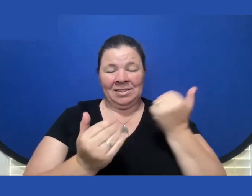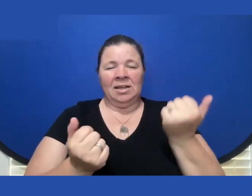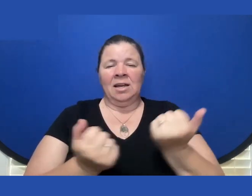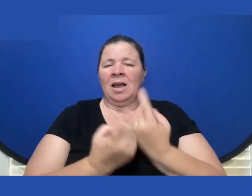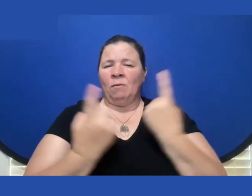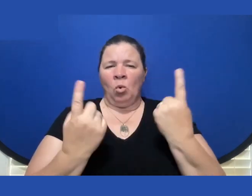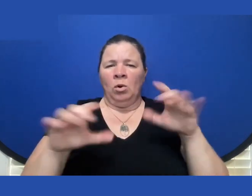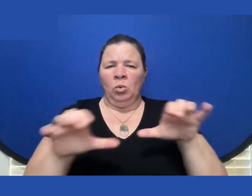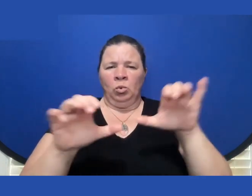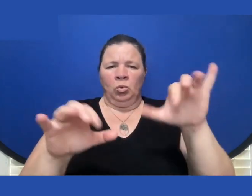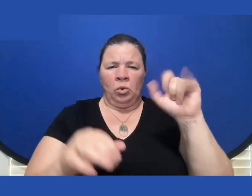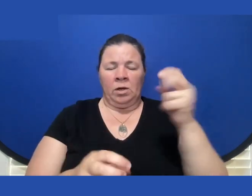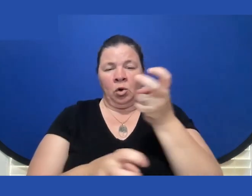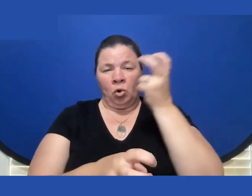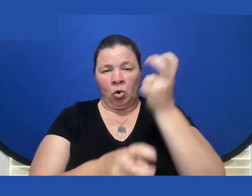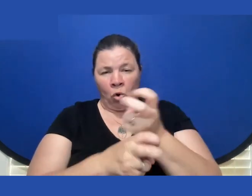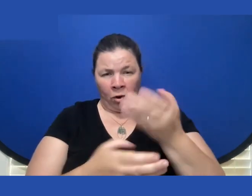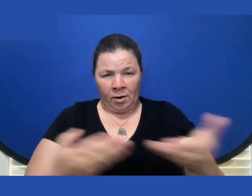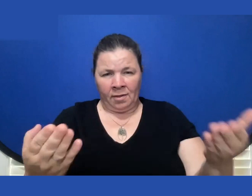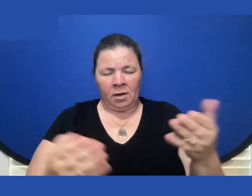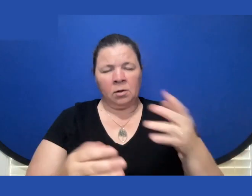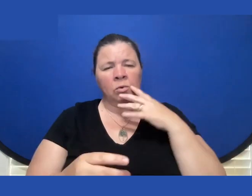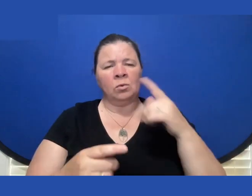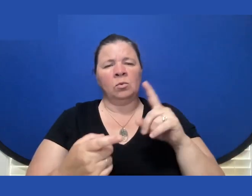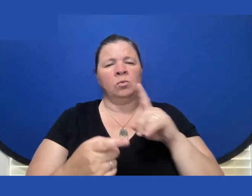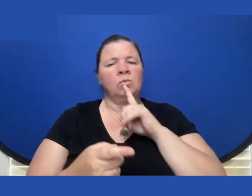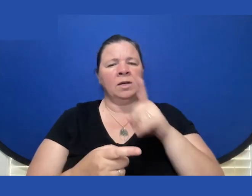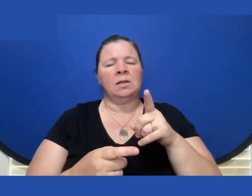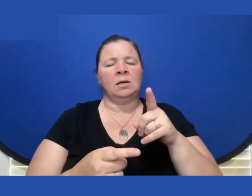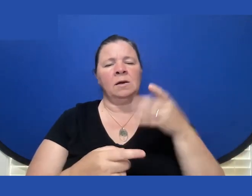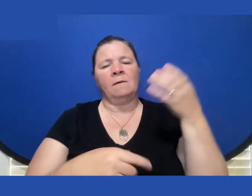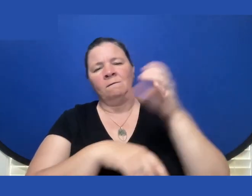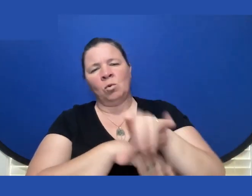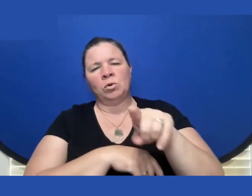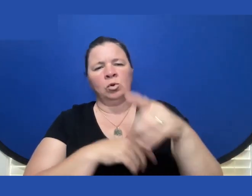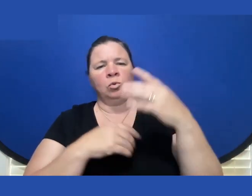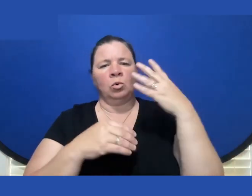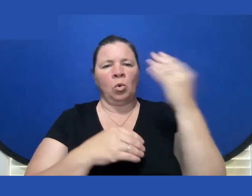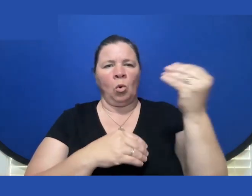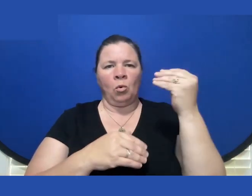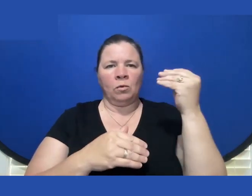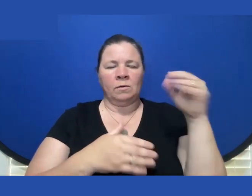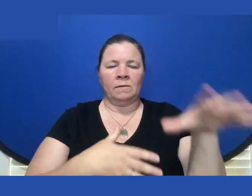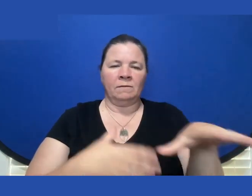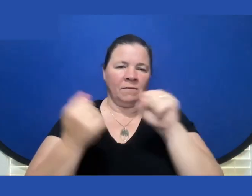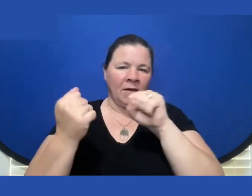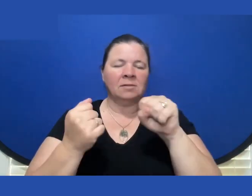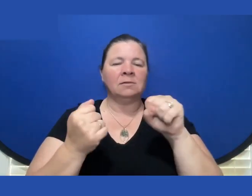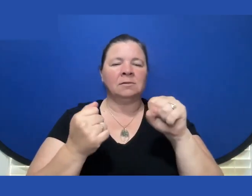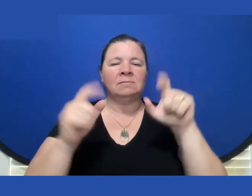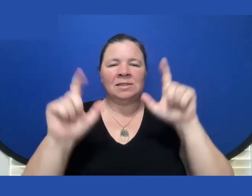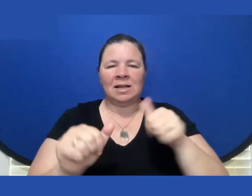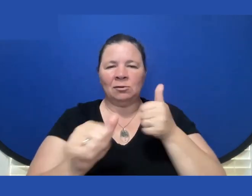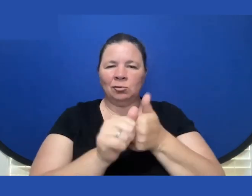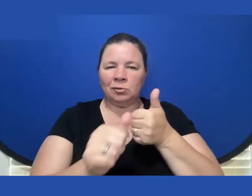The hard things actually kind of forge you and make you go faster and really test your grit. So, I've seen that firsthand